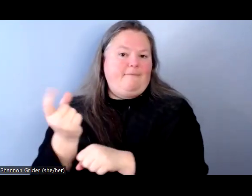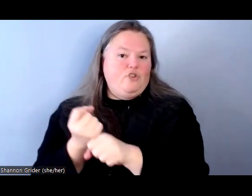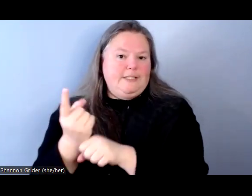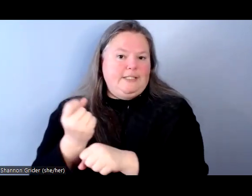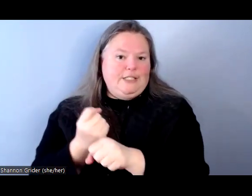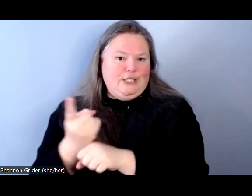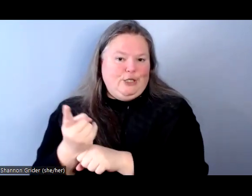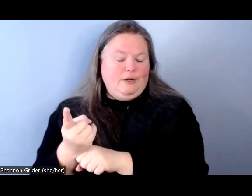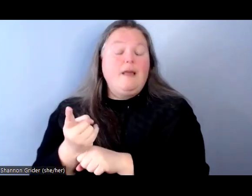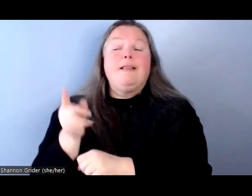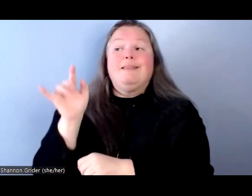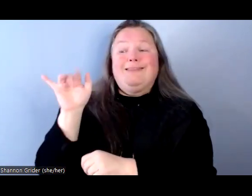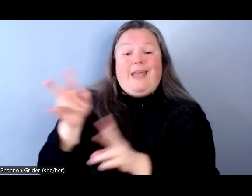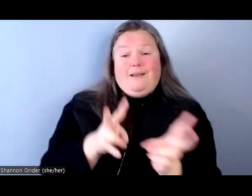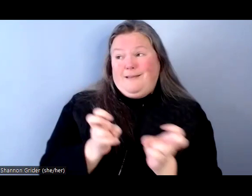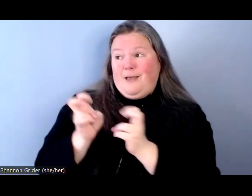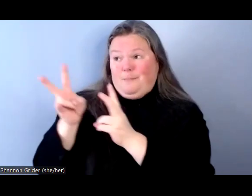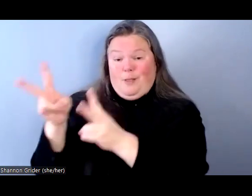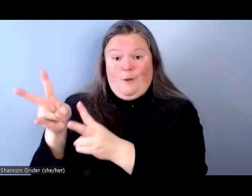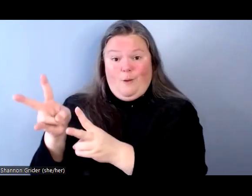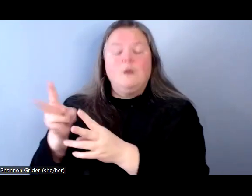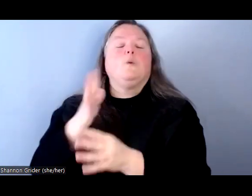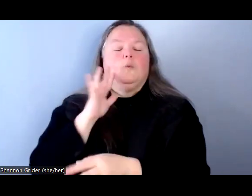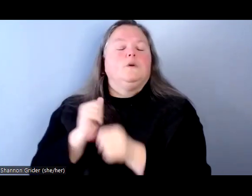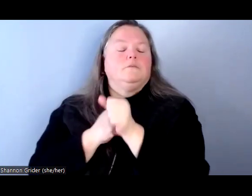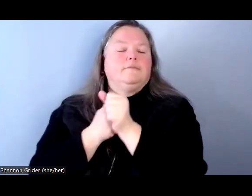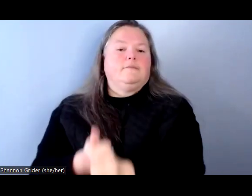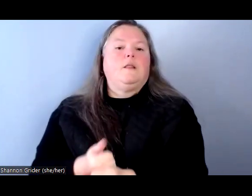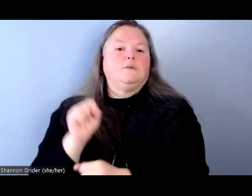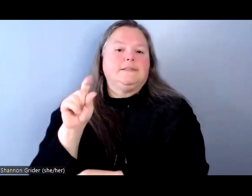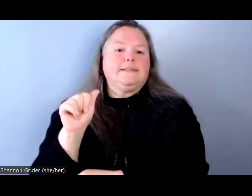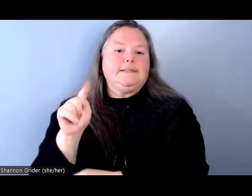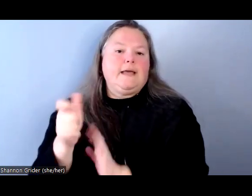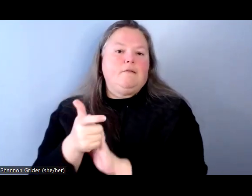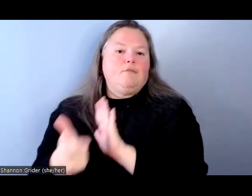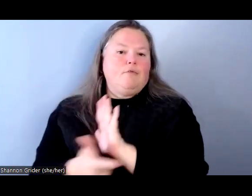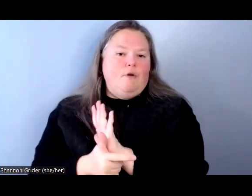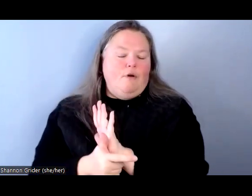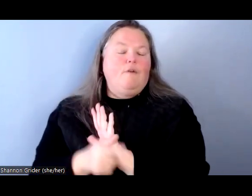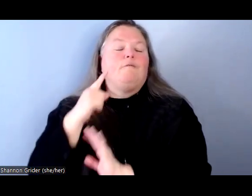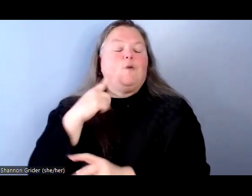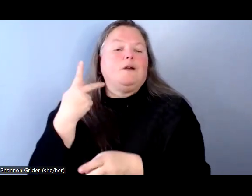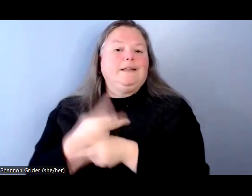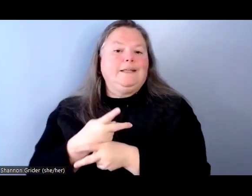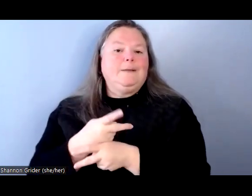each year to comply with state regulations to maintain